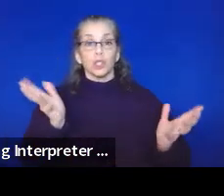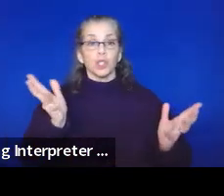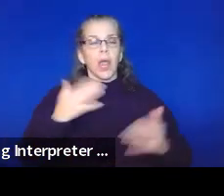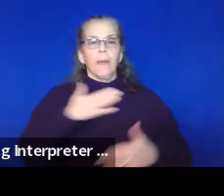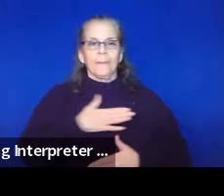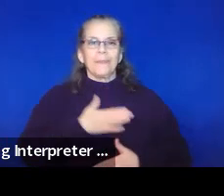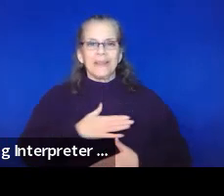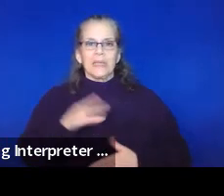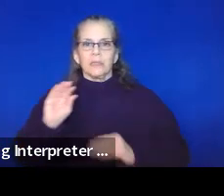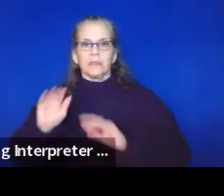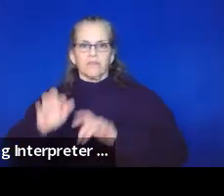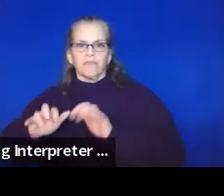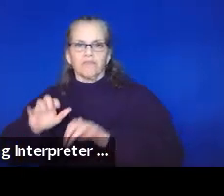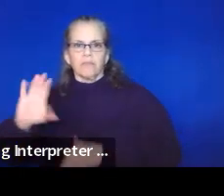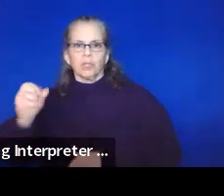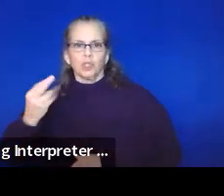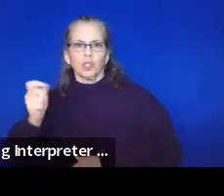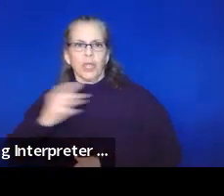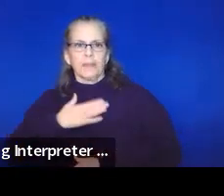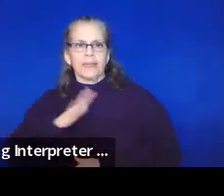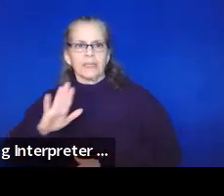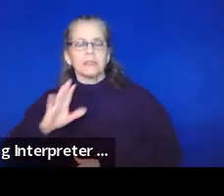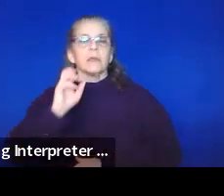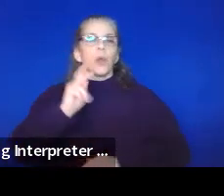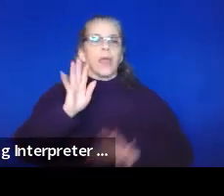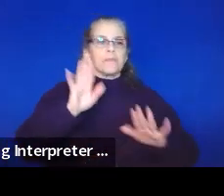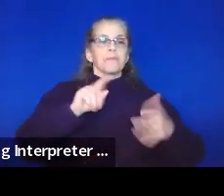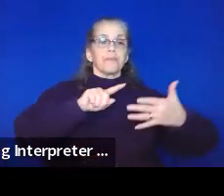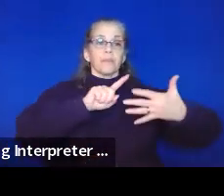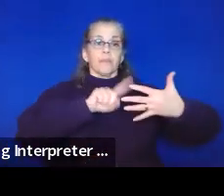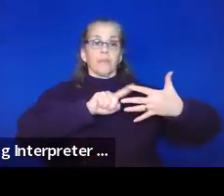chat. So the second bullet point is untreated adult